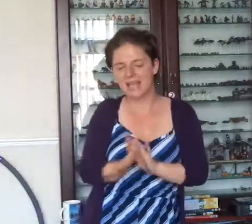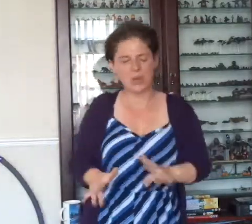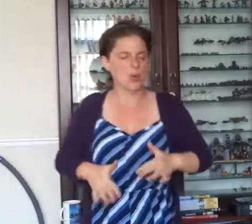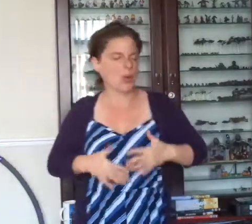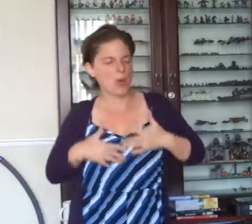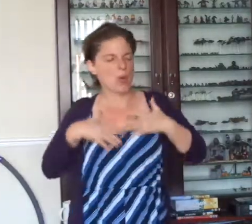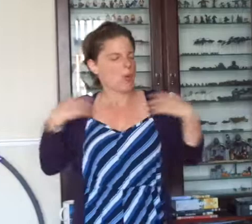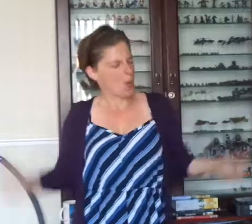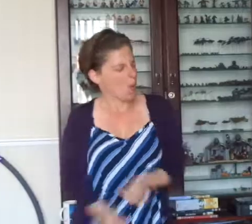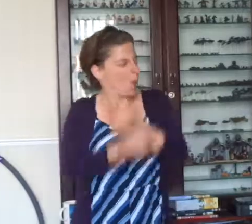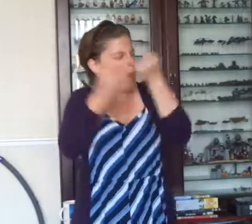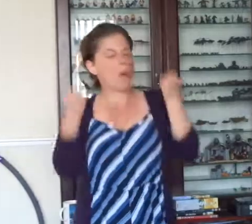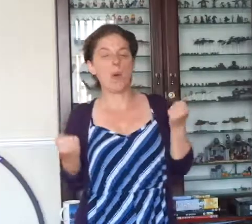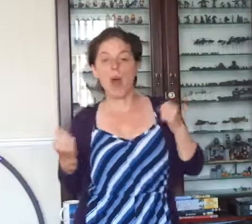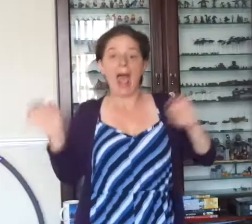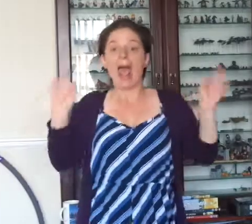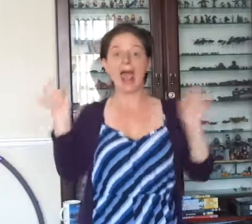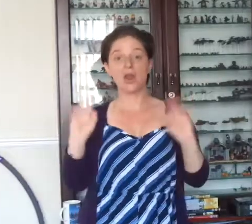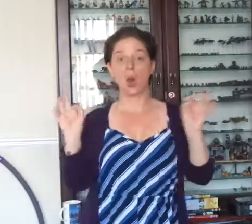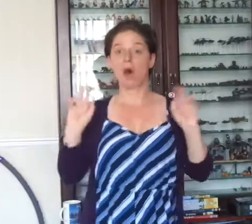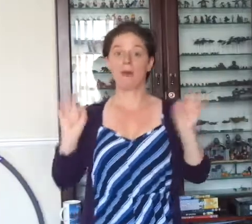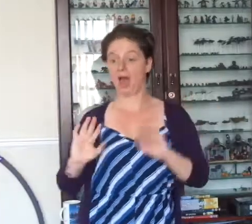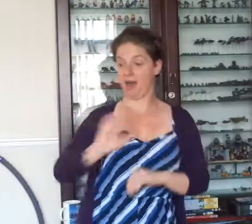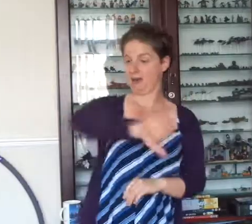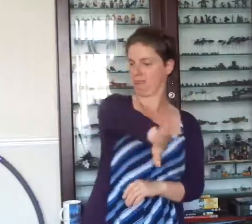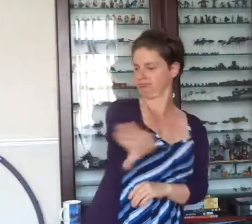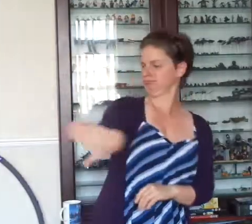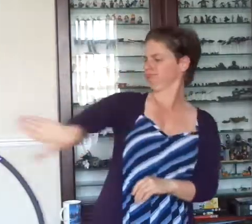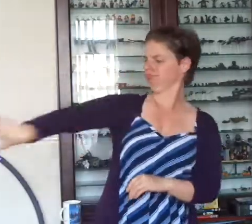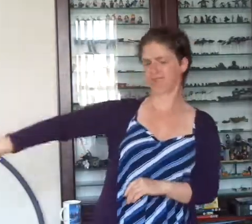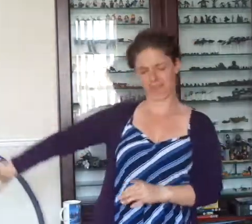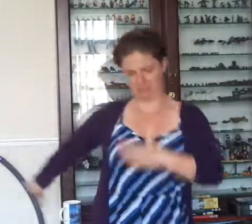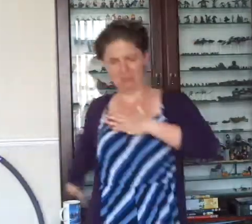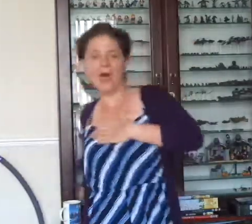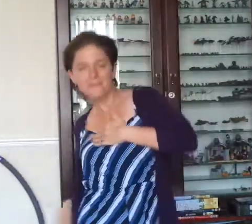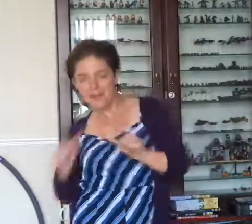Makes me feel this way Ain't nobody